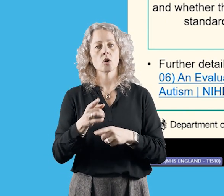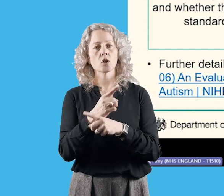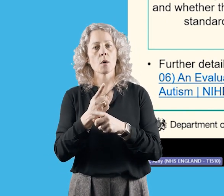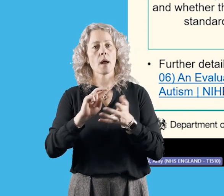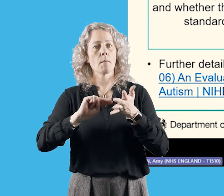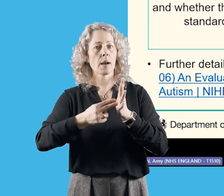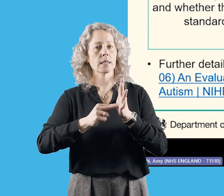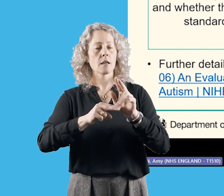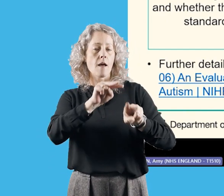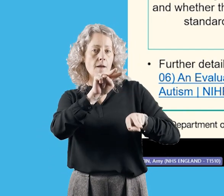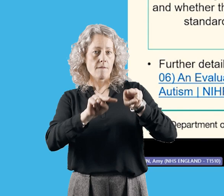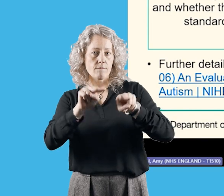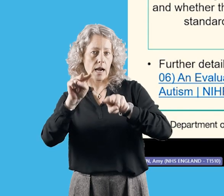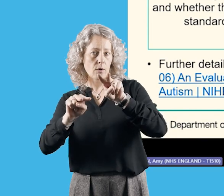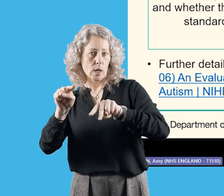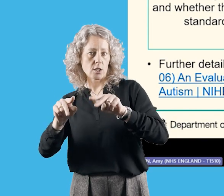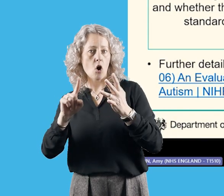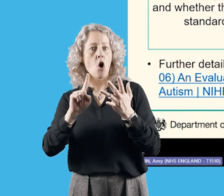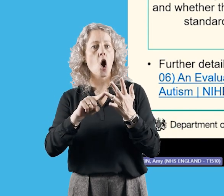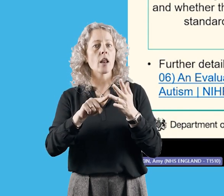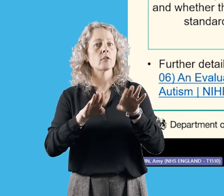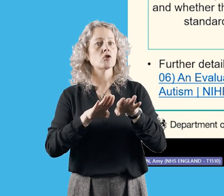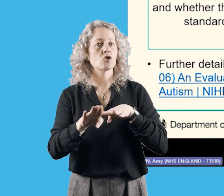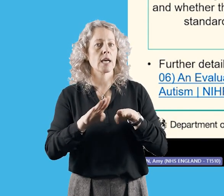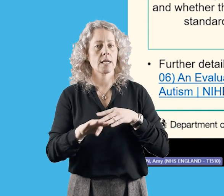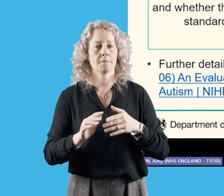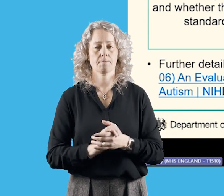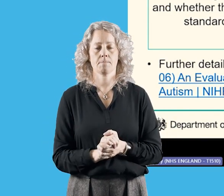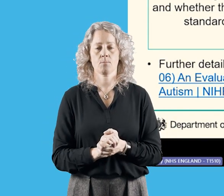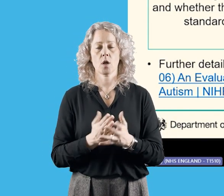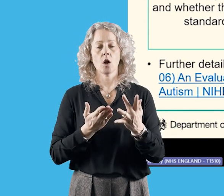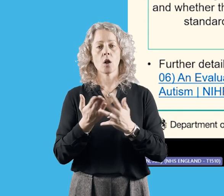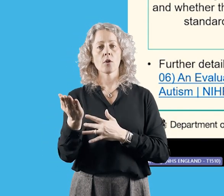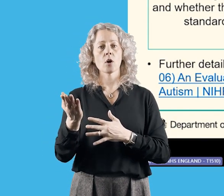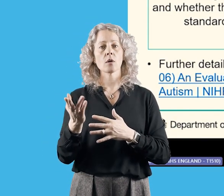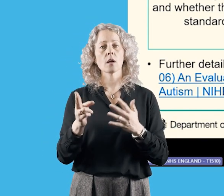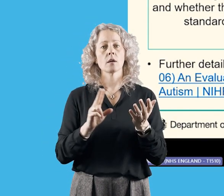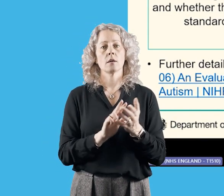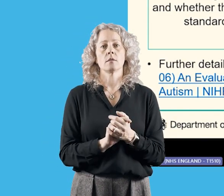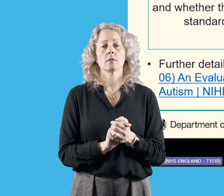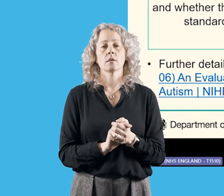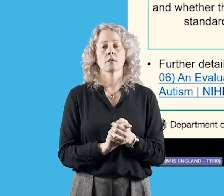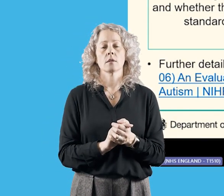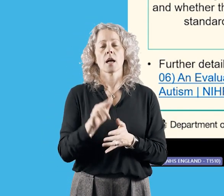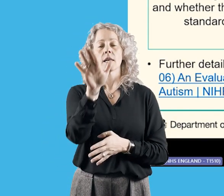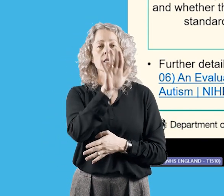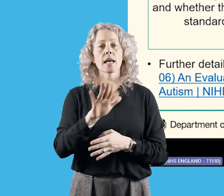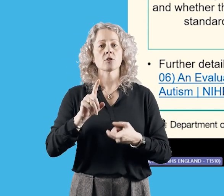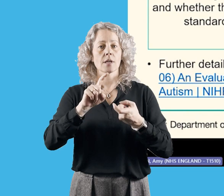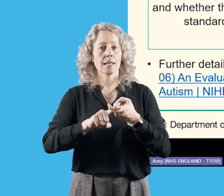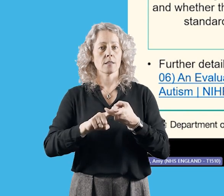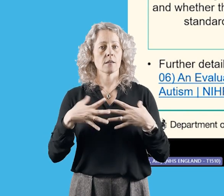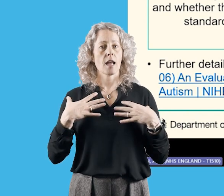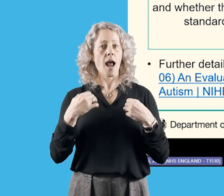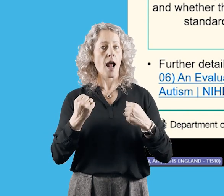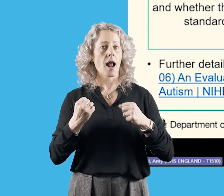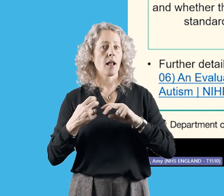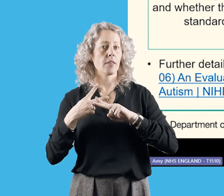National Institute for Health and Care Research or and NIHR, we are commissioning a long term evaluation of the Oliver McGowan